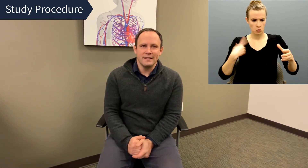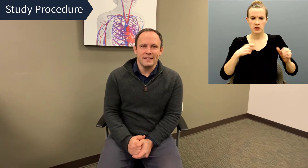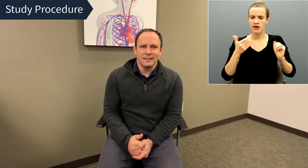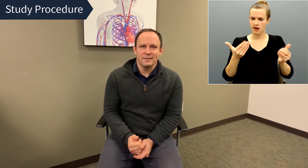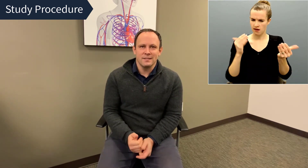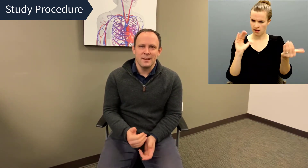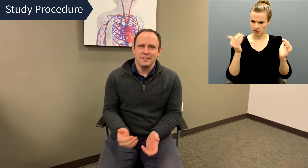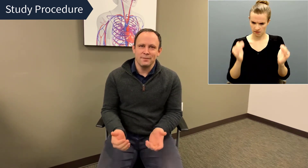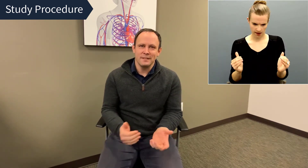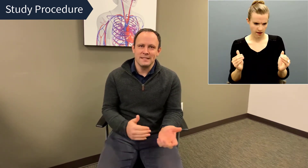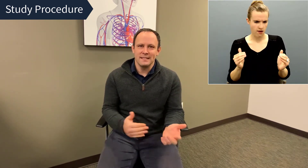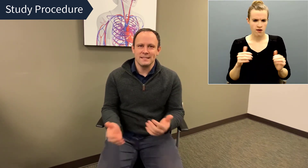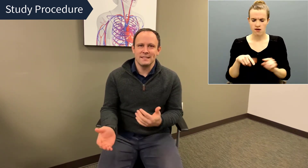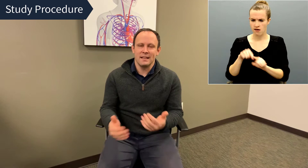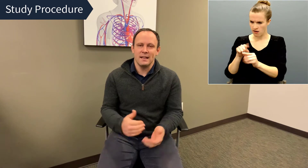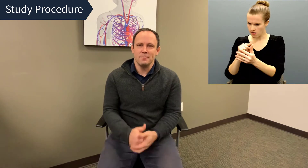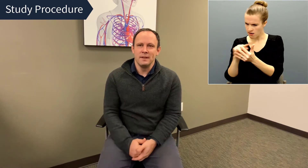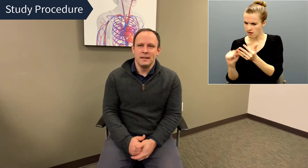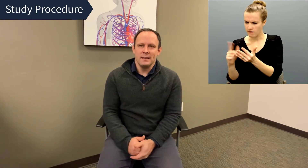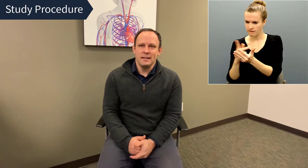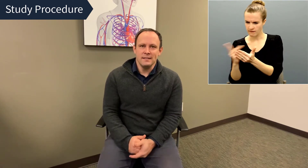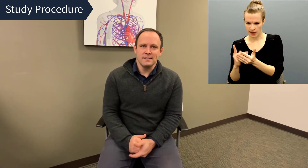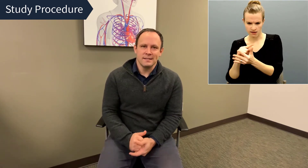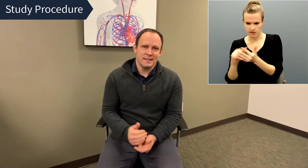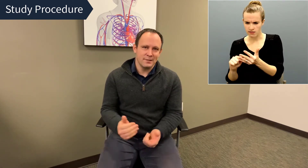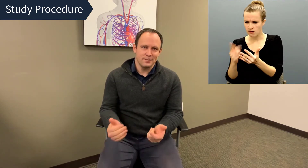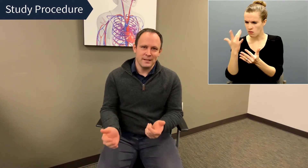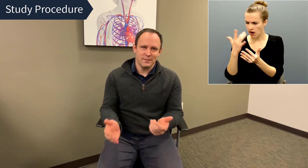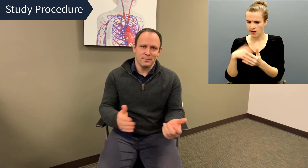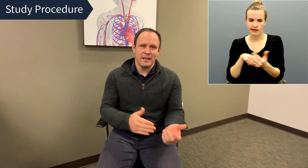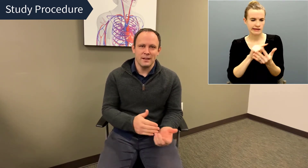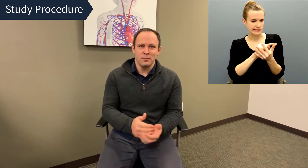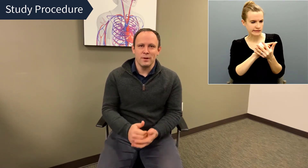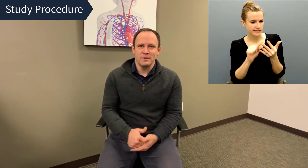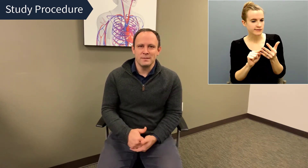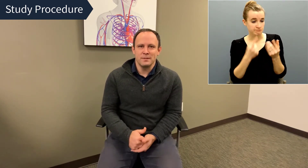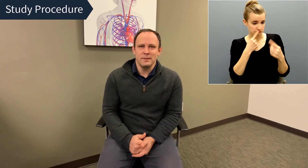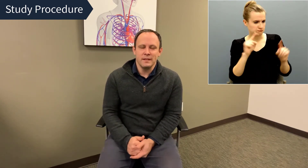detect subtle differences in success rates for making appointments between